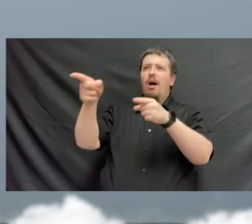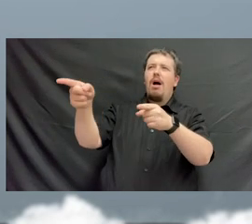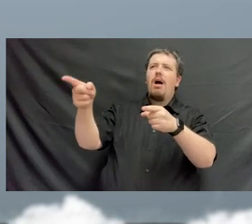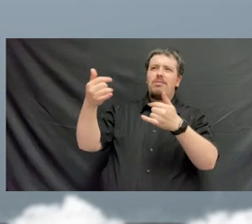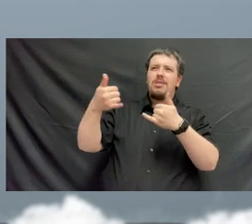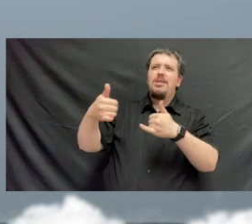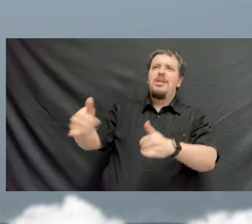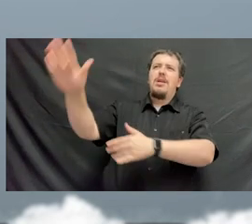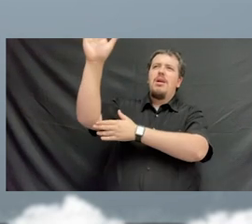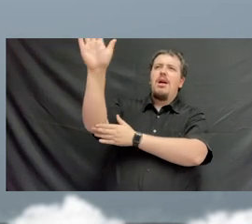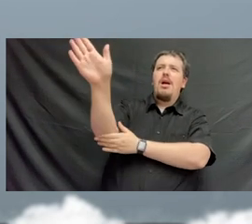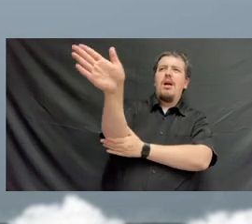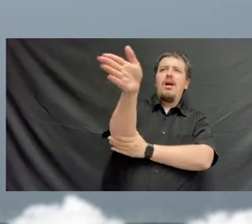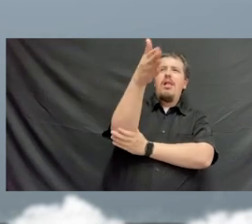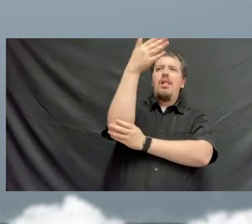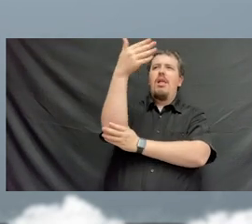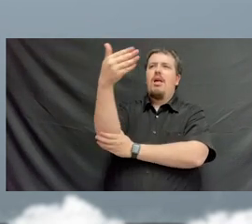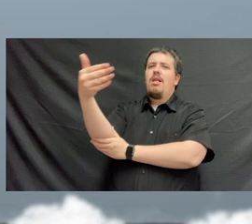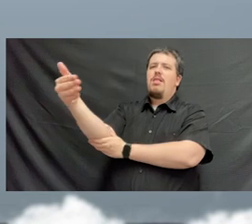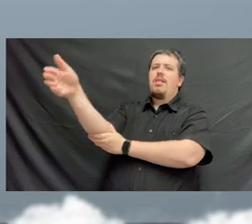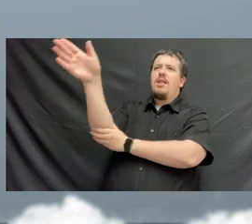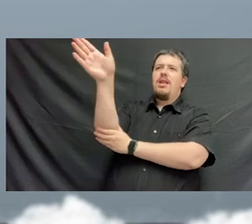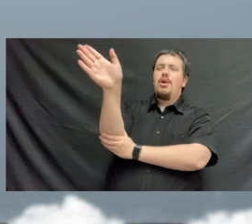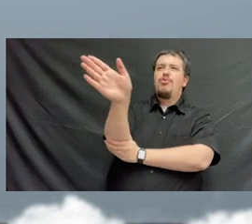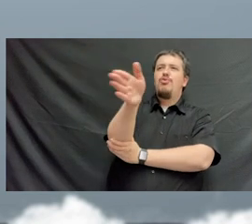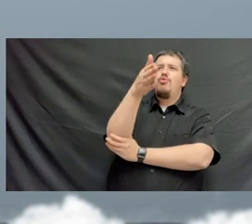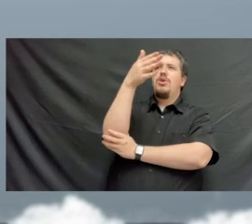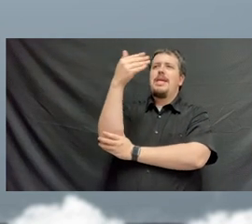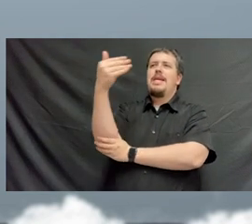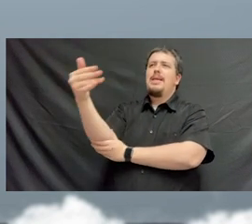Were so gallantly streaming